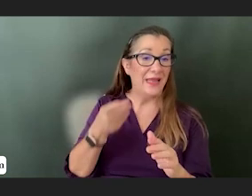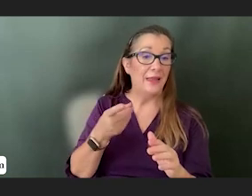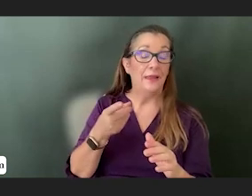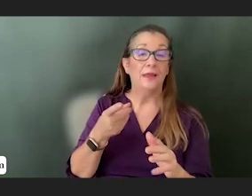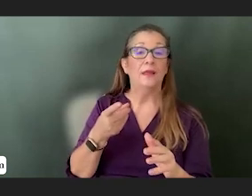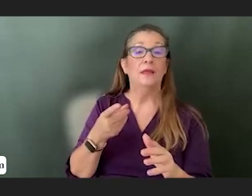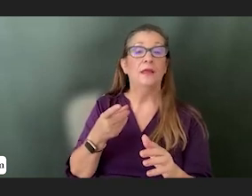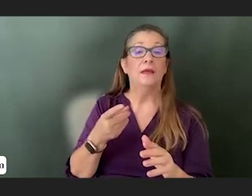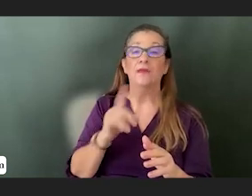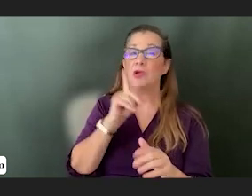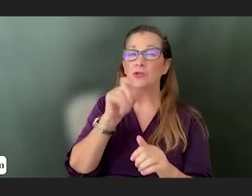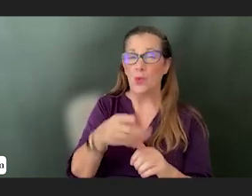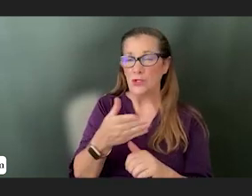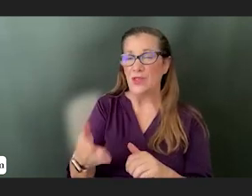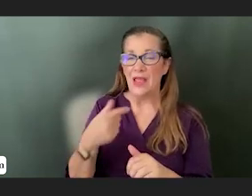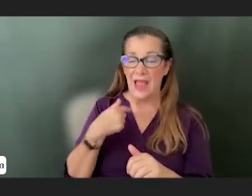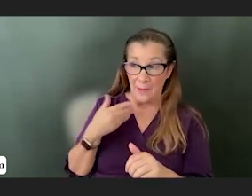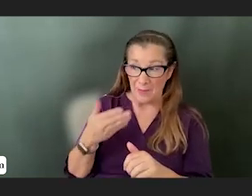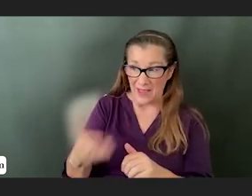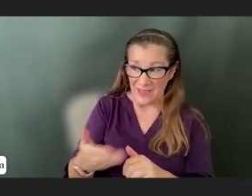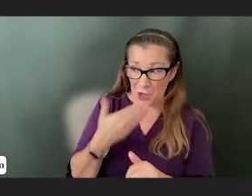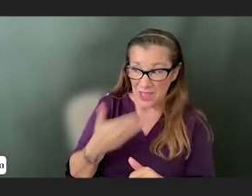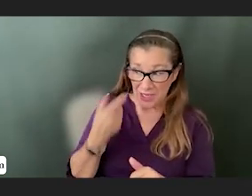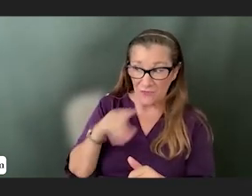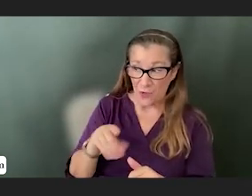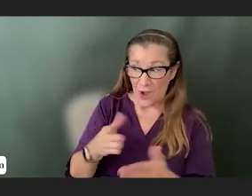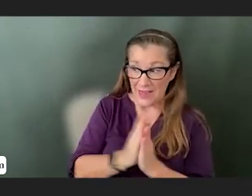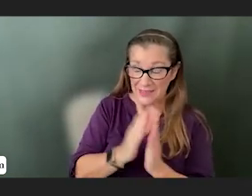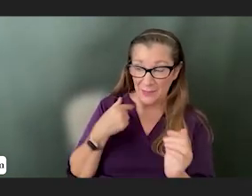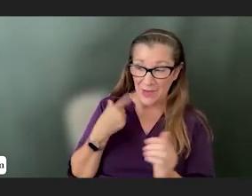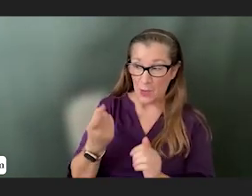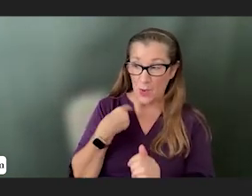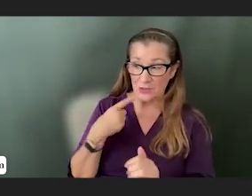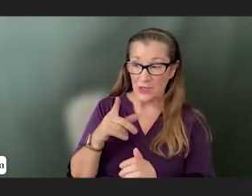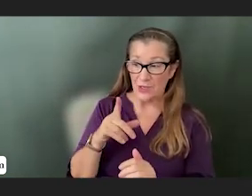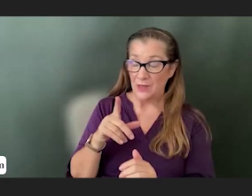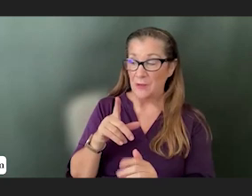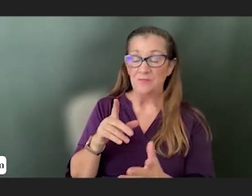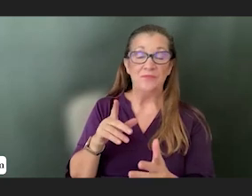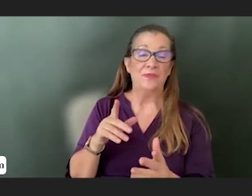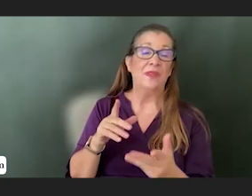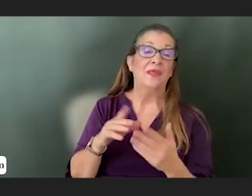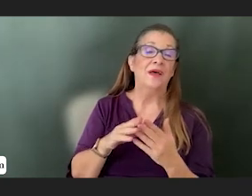A question in there. I'm getting there. Henry, thank you for asking the question of shouldn't the author, the text be the content expert?